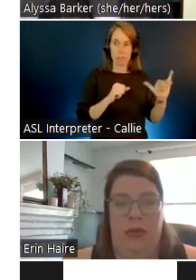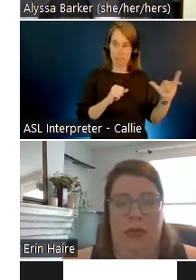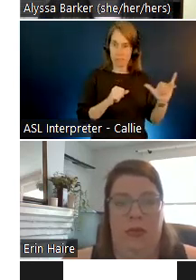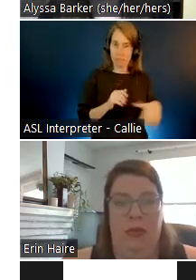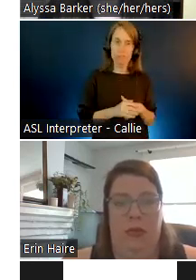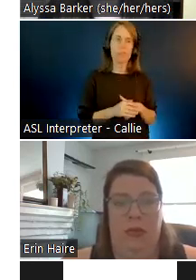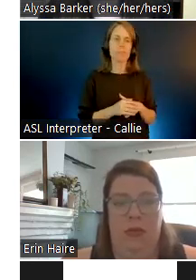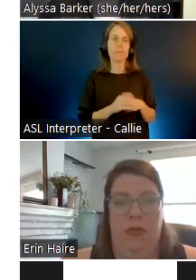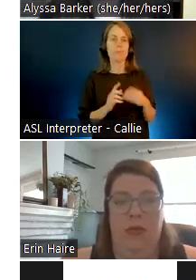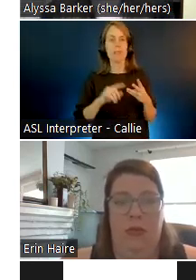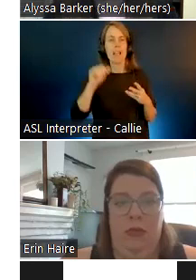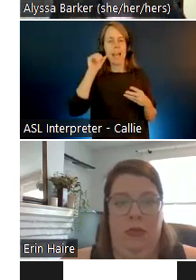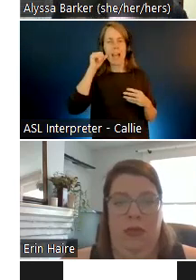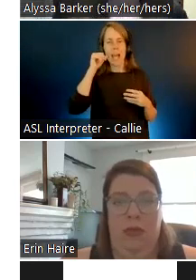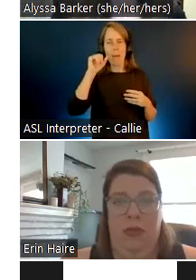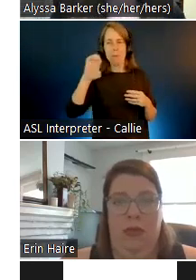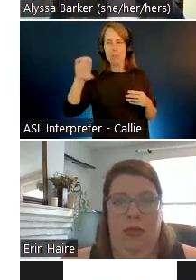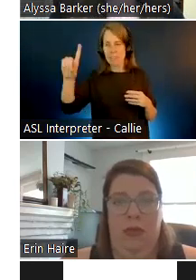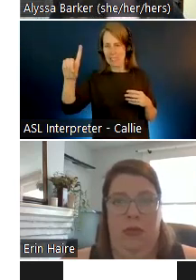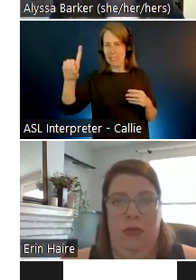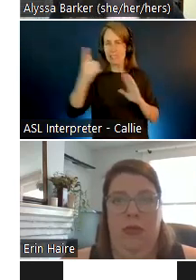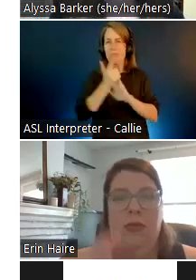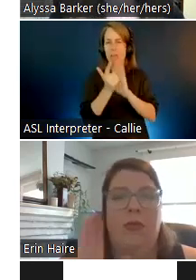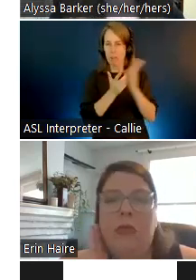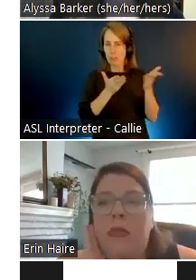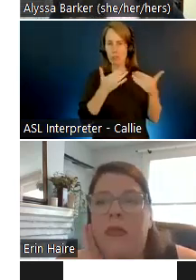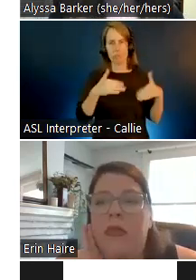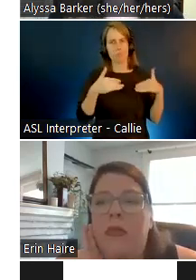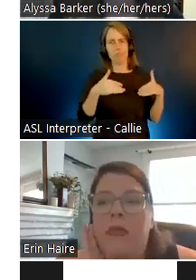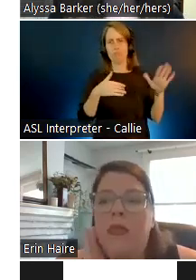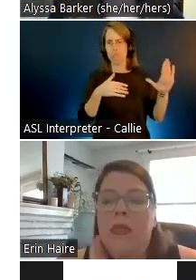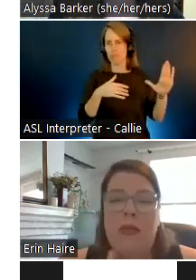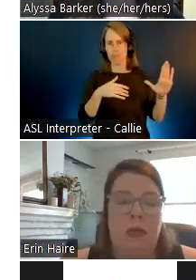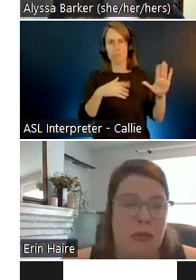Appleseed Legal Services does a lot of good work in housing and other areas